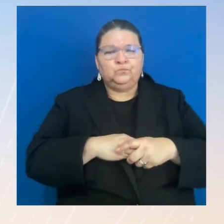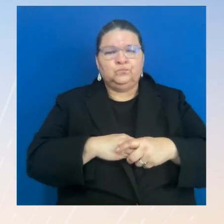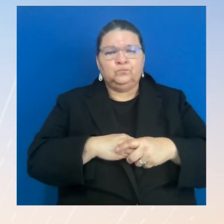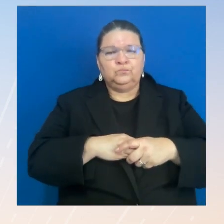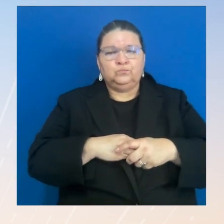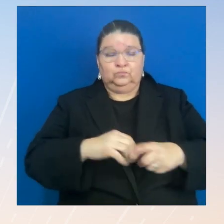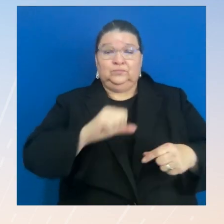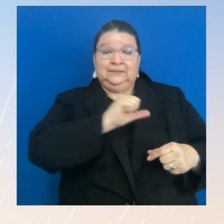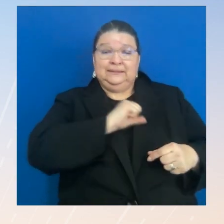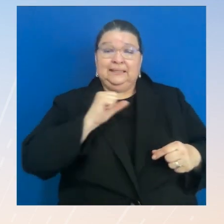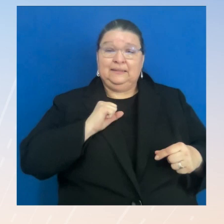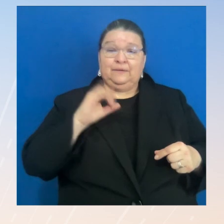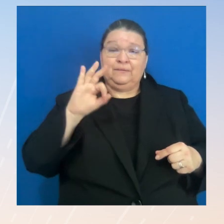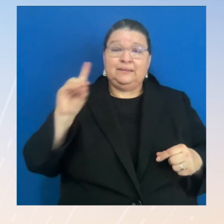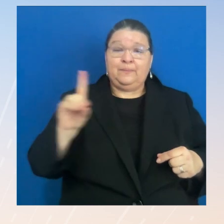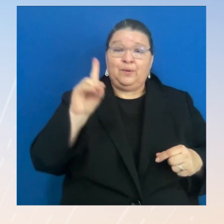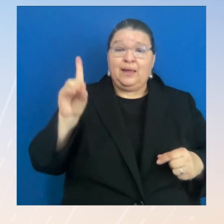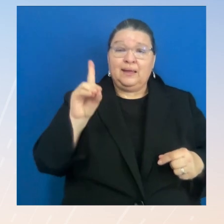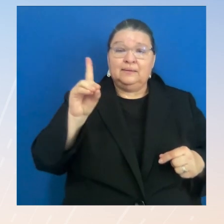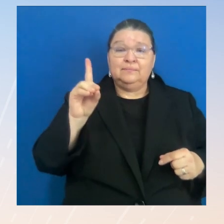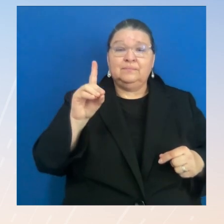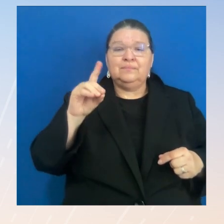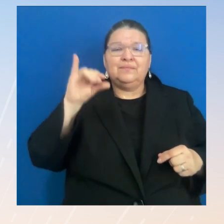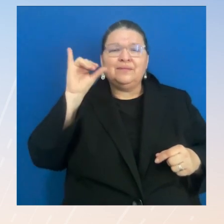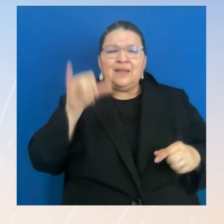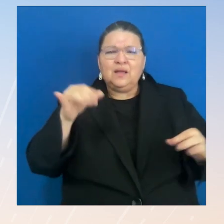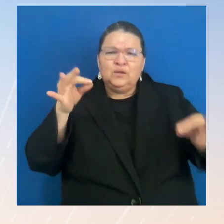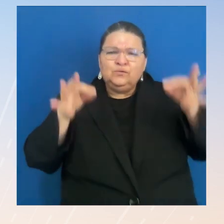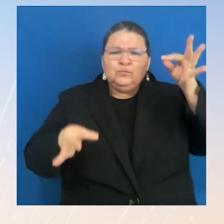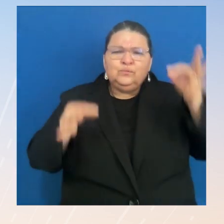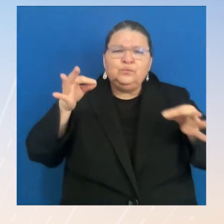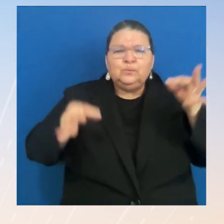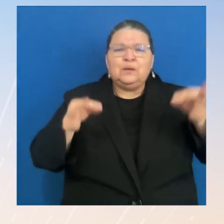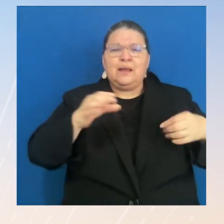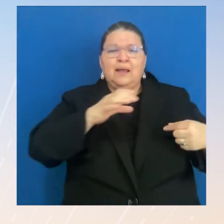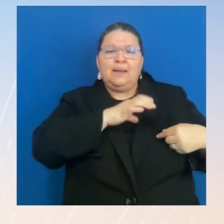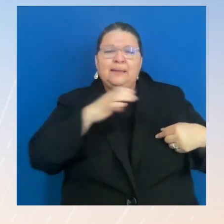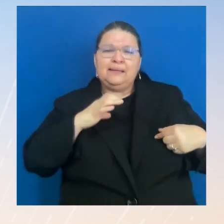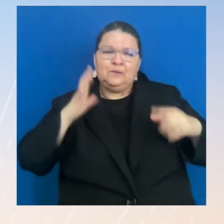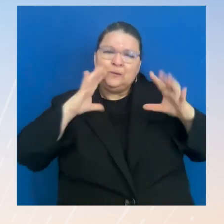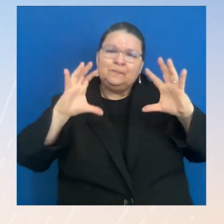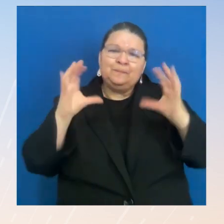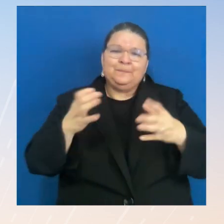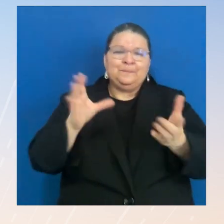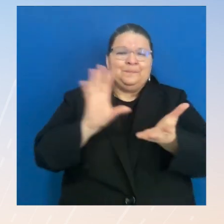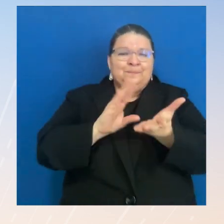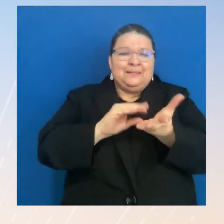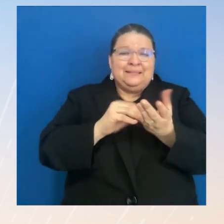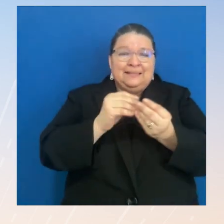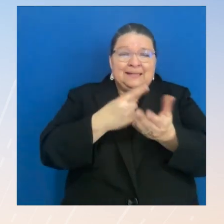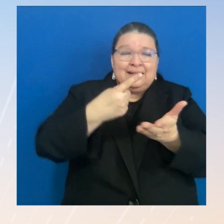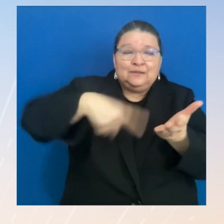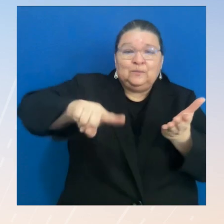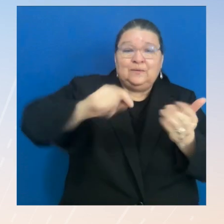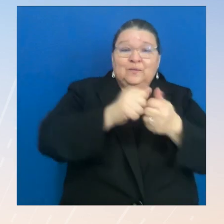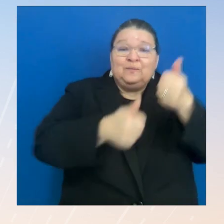will hold its hearings next week -- Ms. Psaki: Yeah. >> The Press: -- on the President's Supreme Court nominee. How is the White House preparing for those hearings?